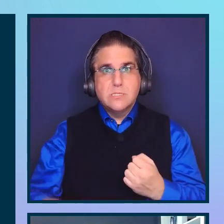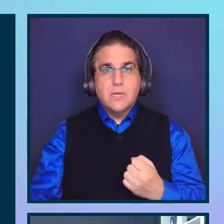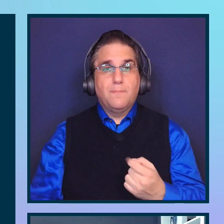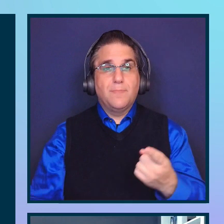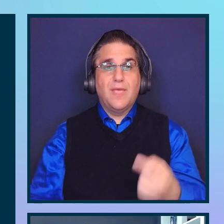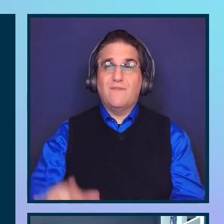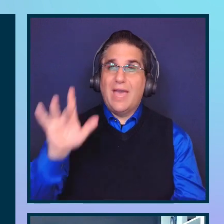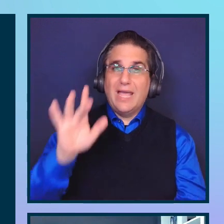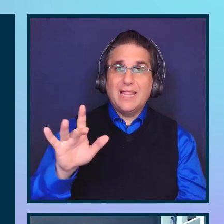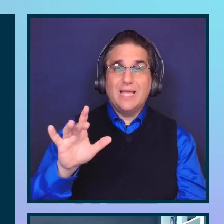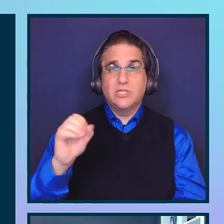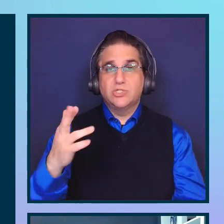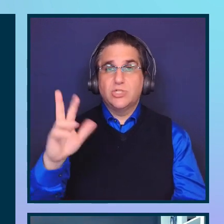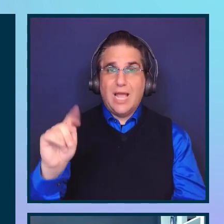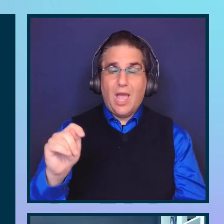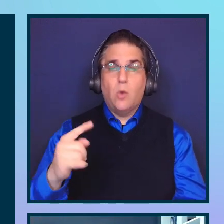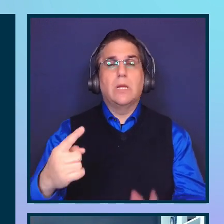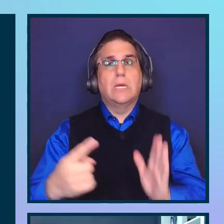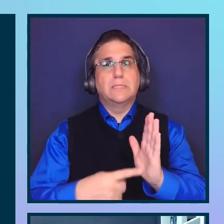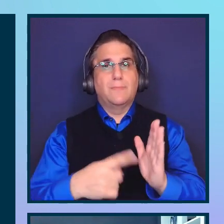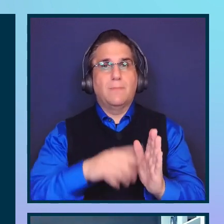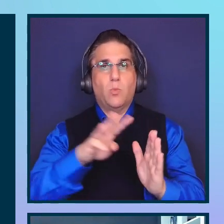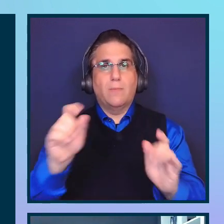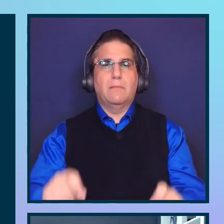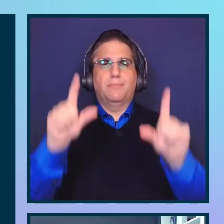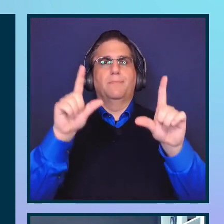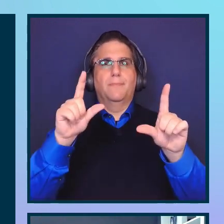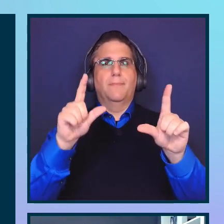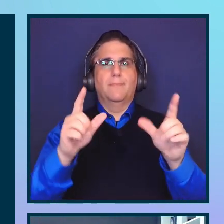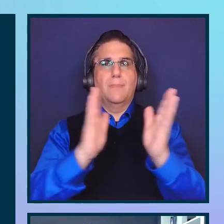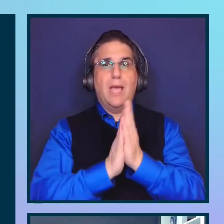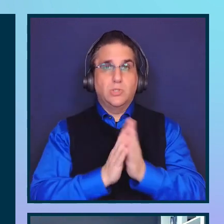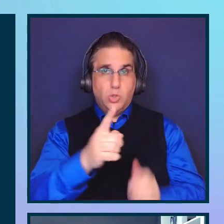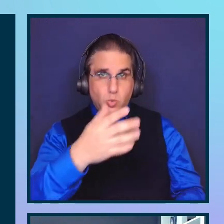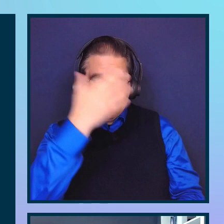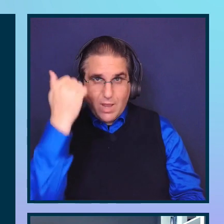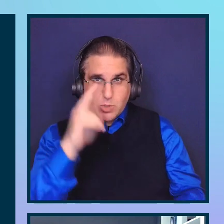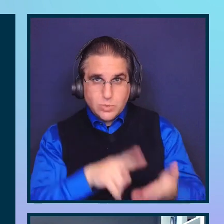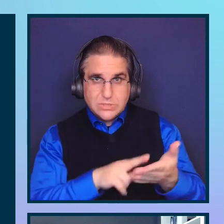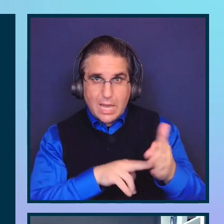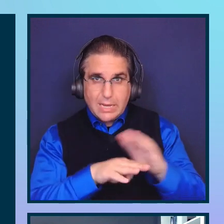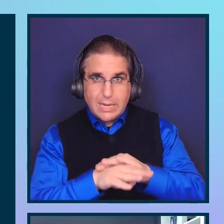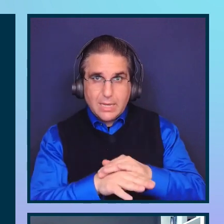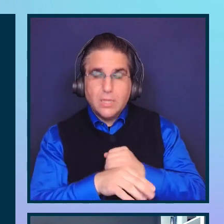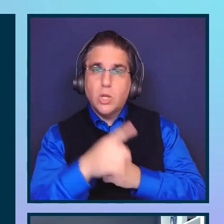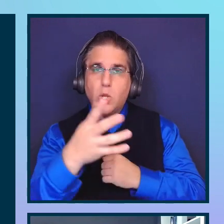first decision that it some what has asked you to do, if you have forgotten to sign in in that website is, Do you wanna continue as a guest?